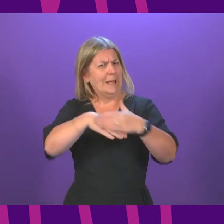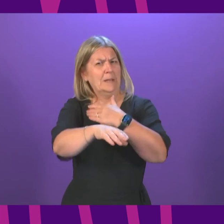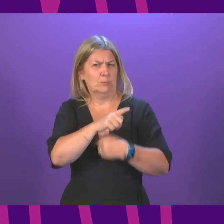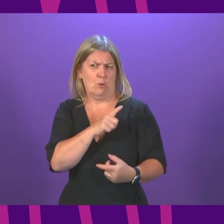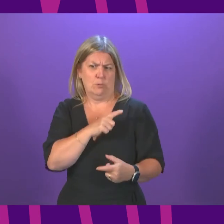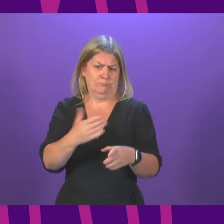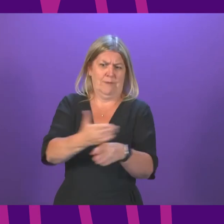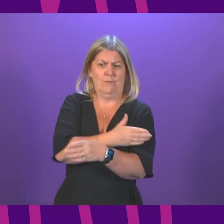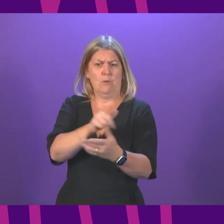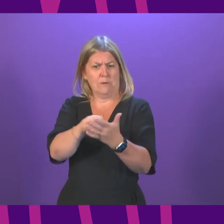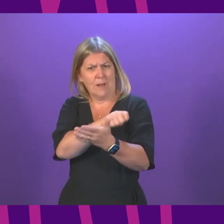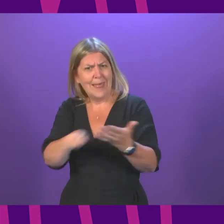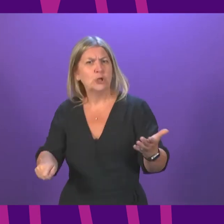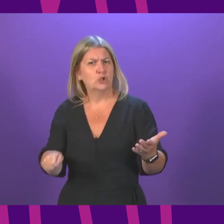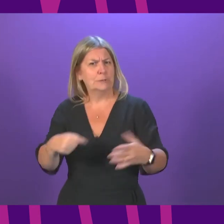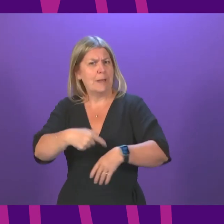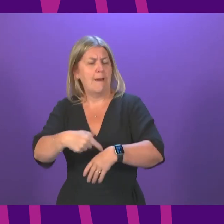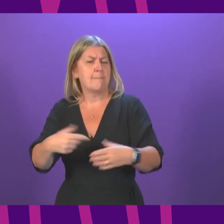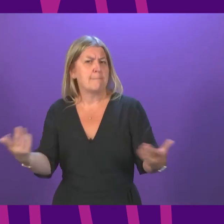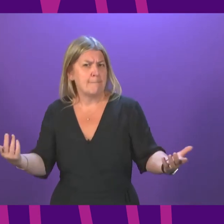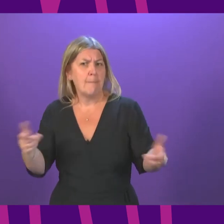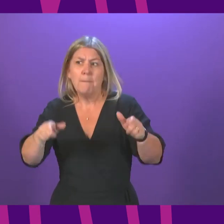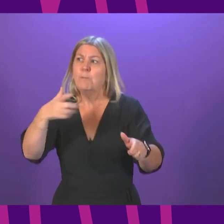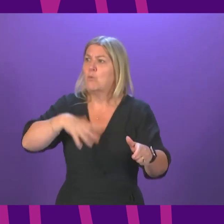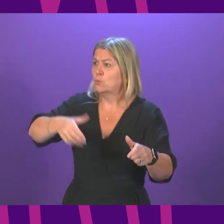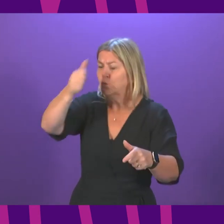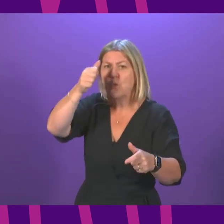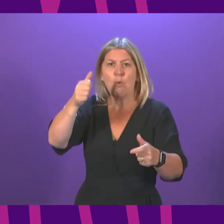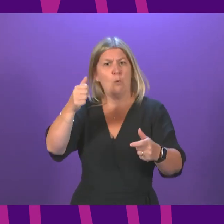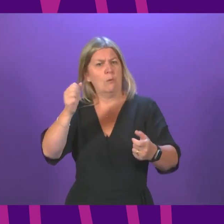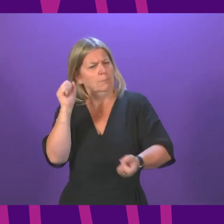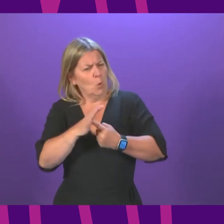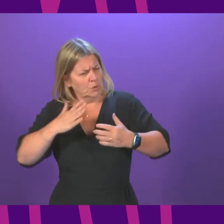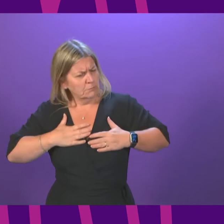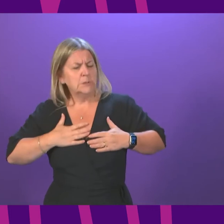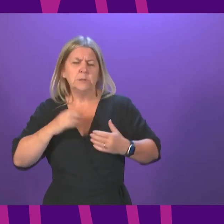want to know how decisions, particularly about things that are important to them, are made.